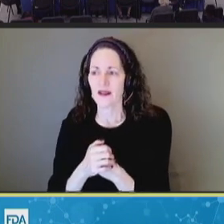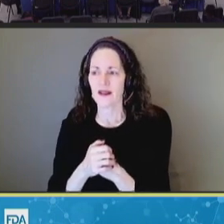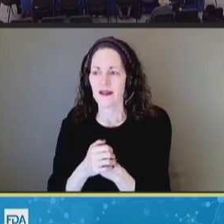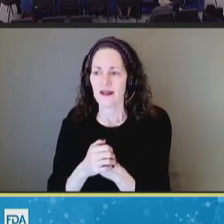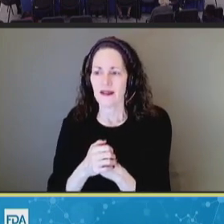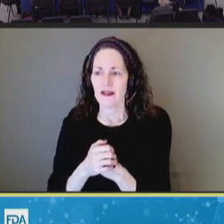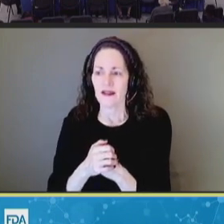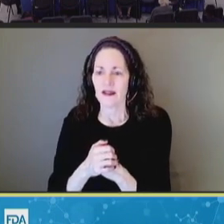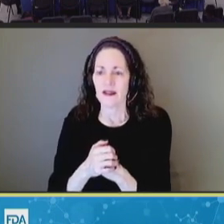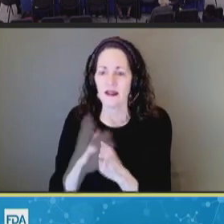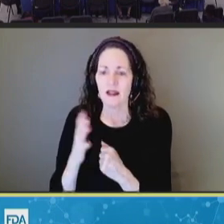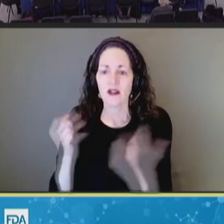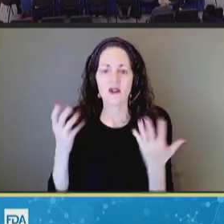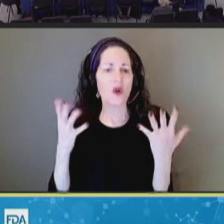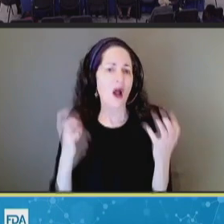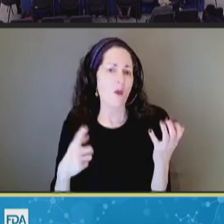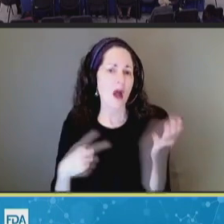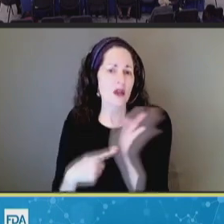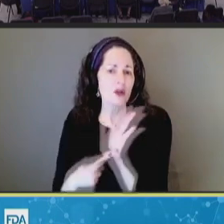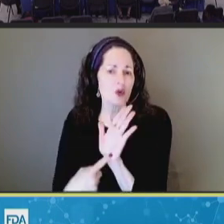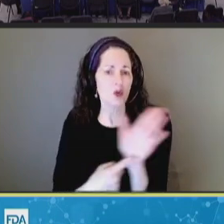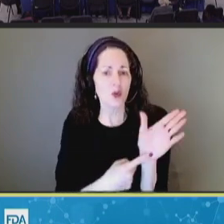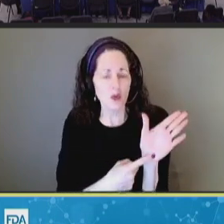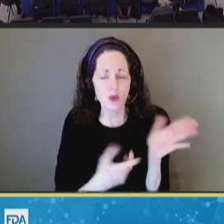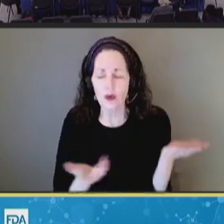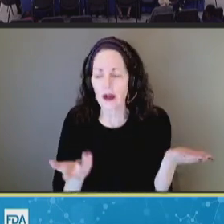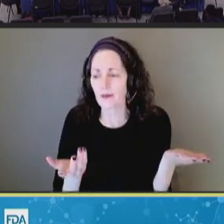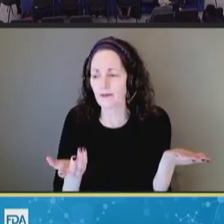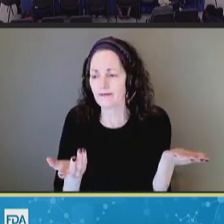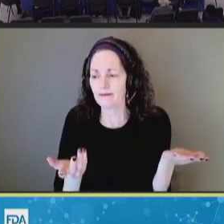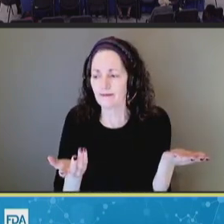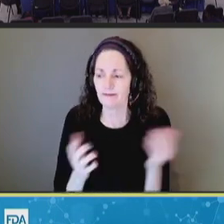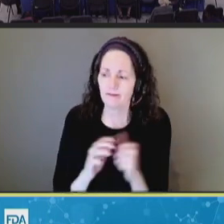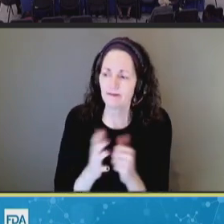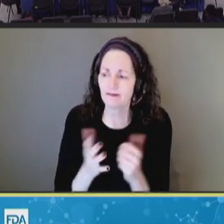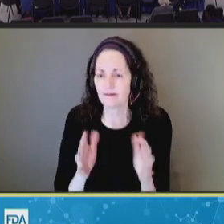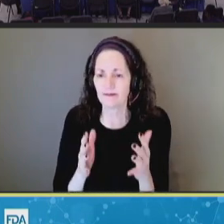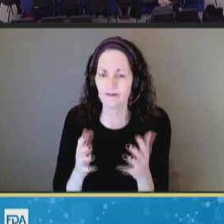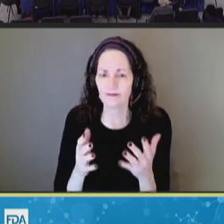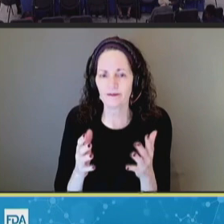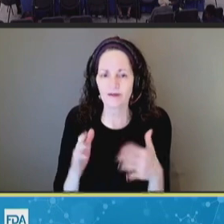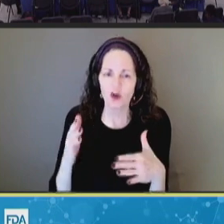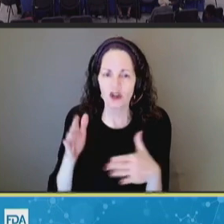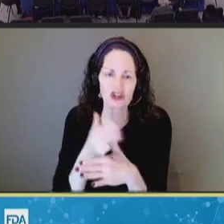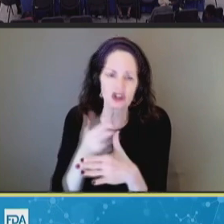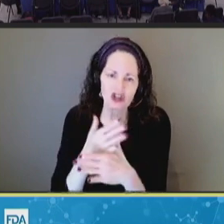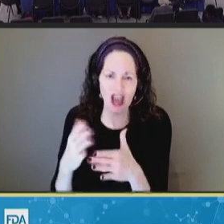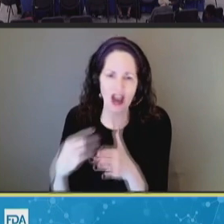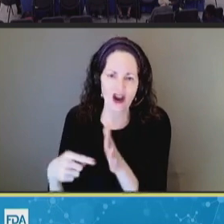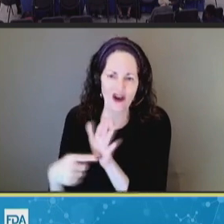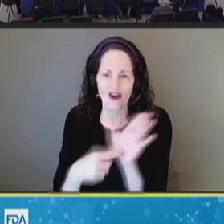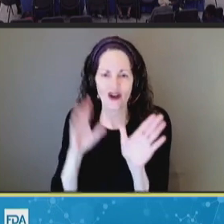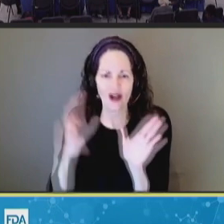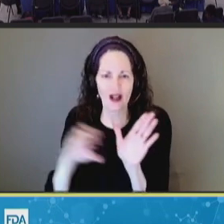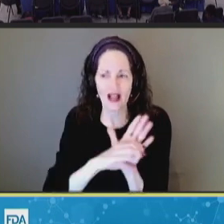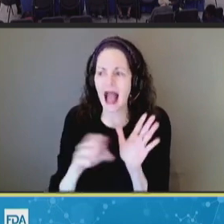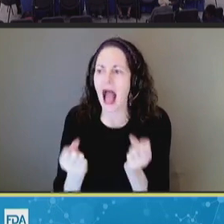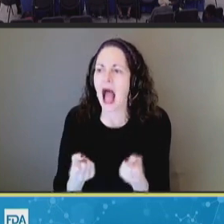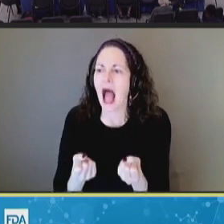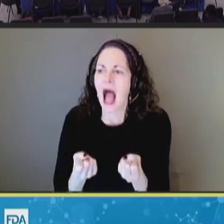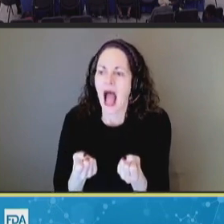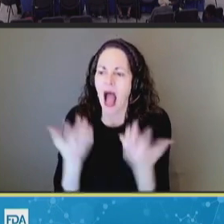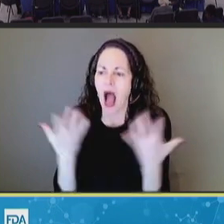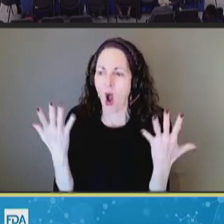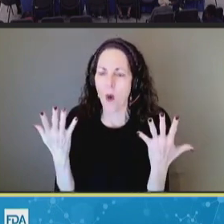So, I just wanted to give a -- or share how many groups we work with,